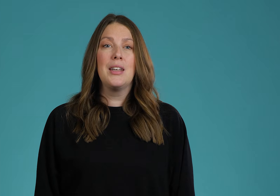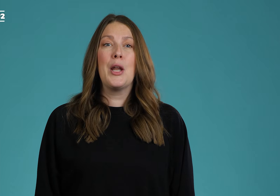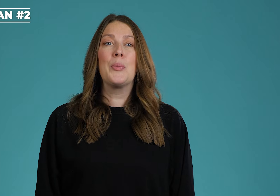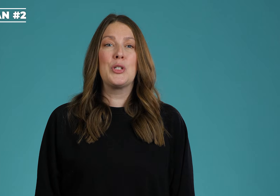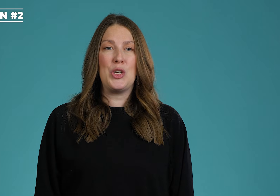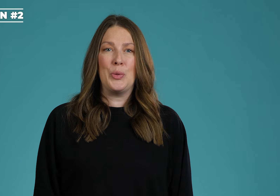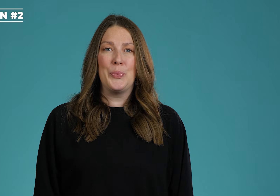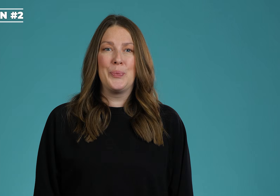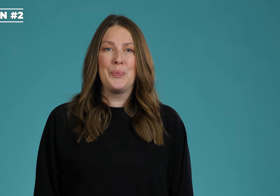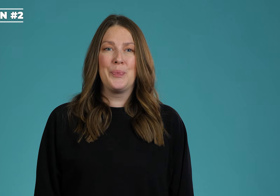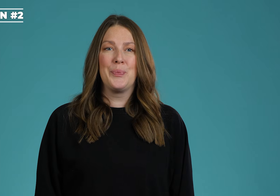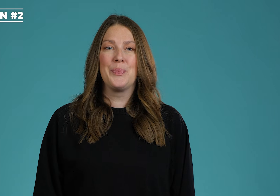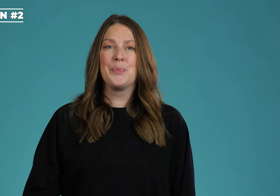Number two.